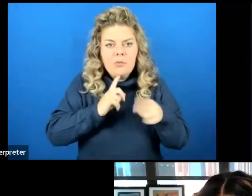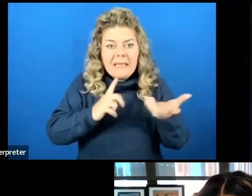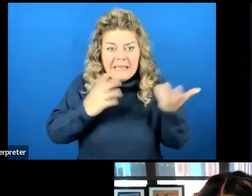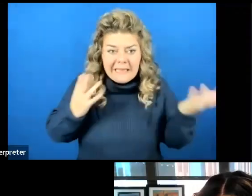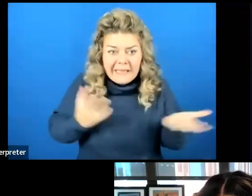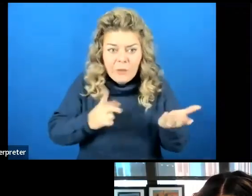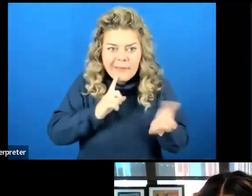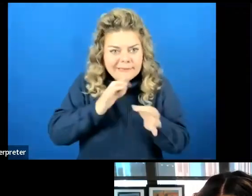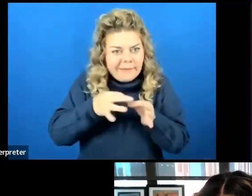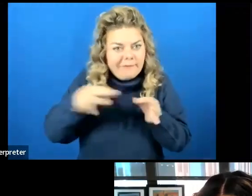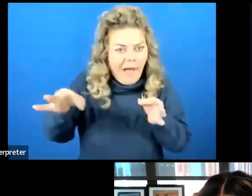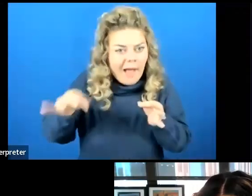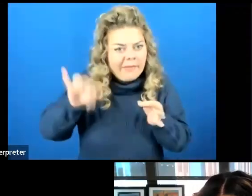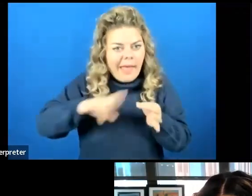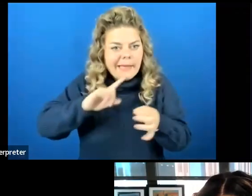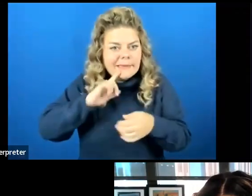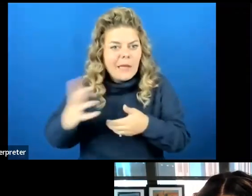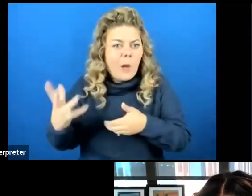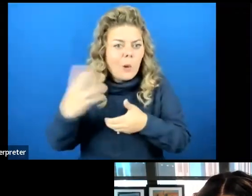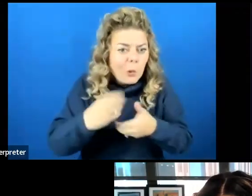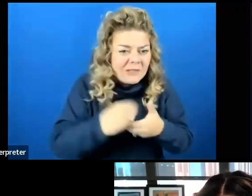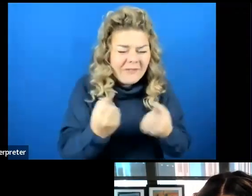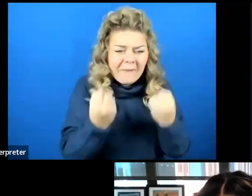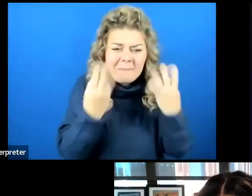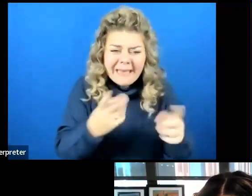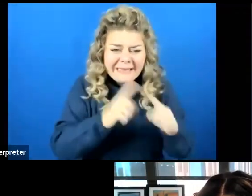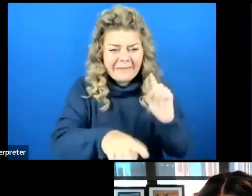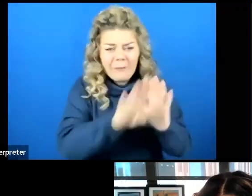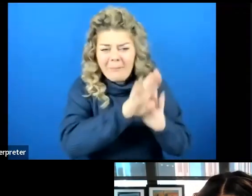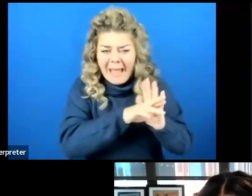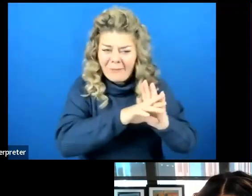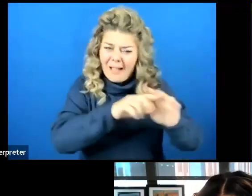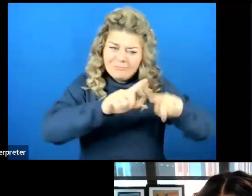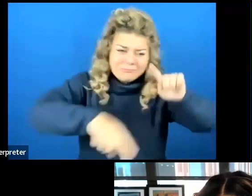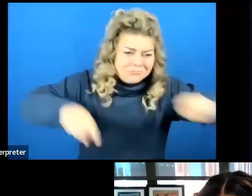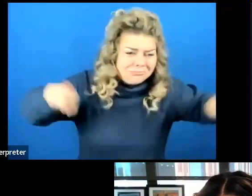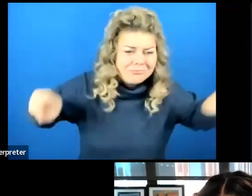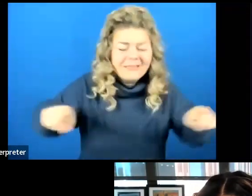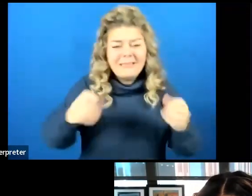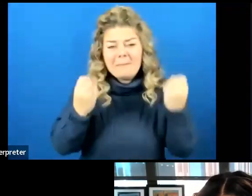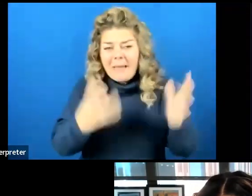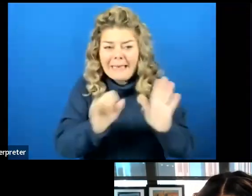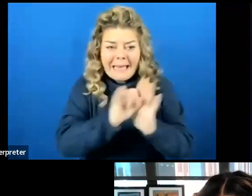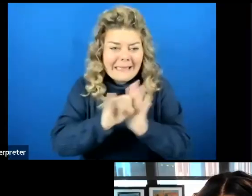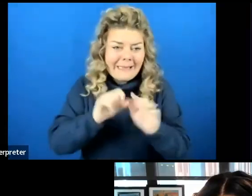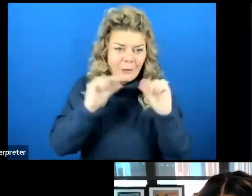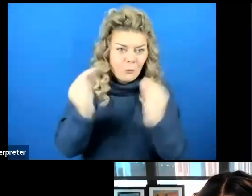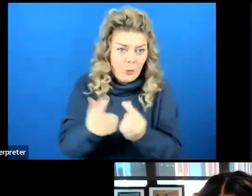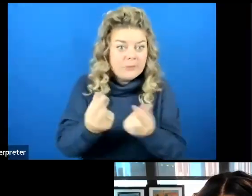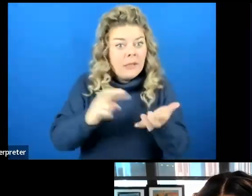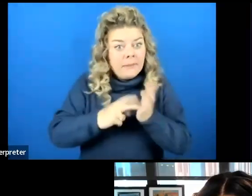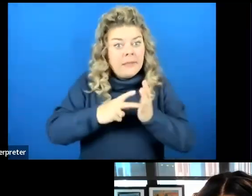as inclusive of many, many, many backgrounds and all identity groups that yes, diversity of thought,